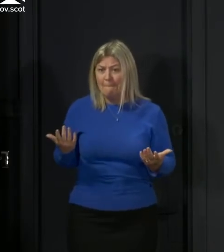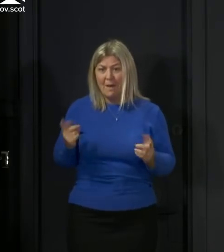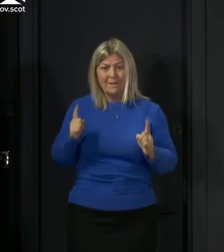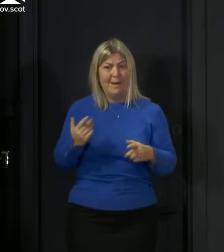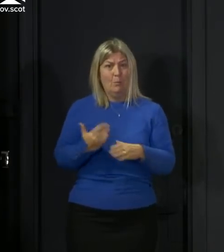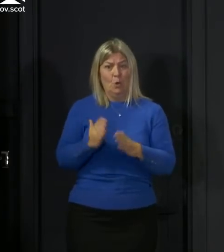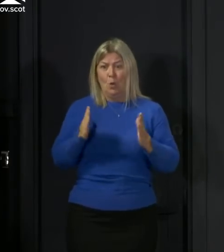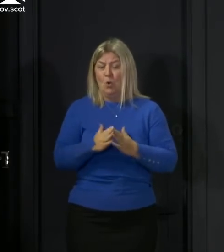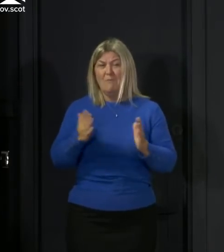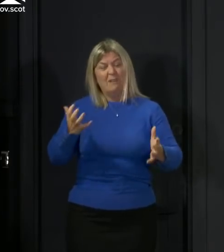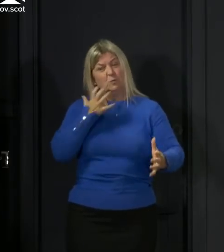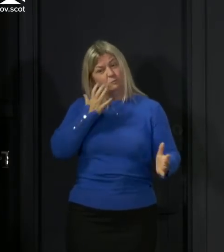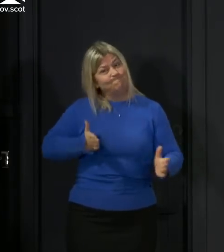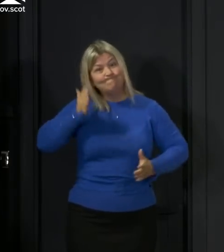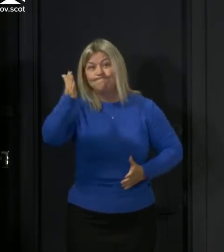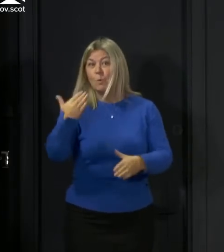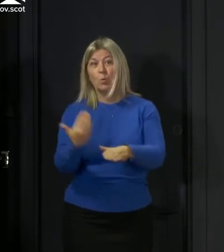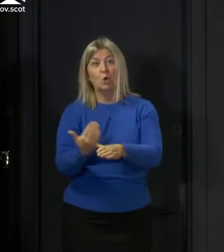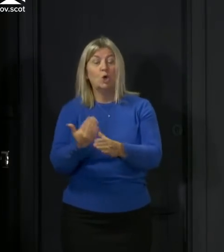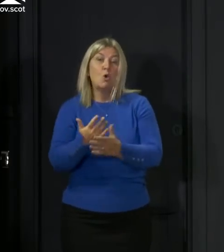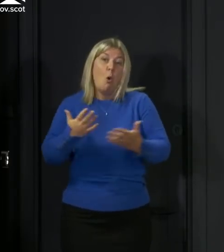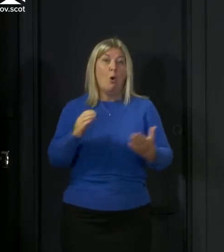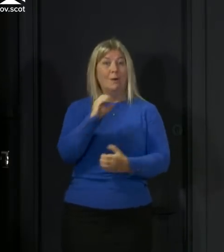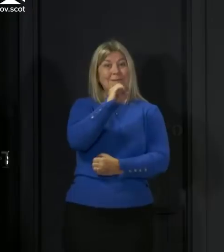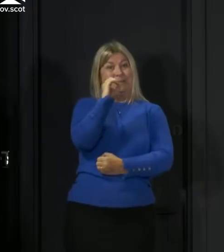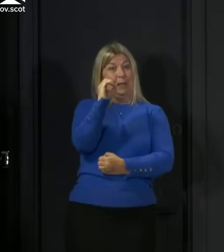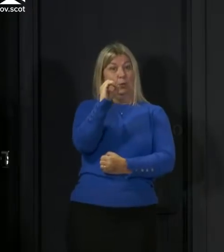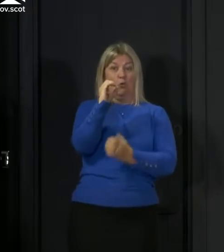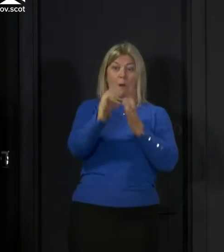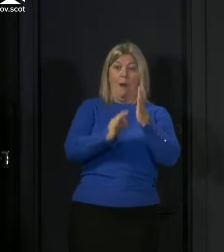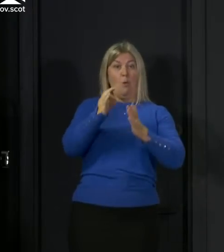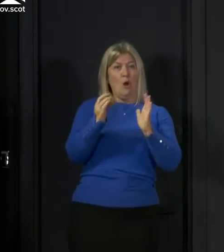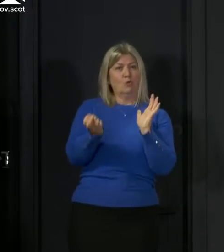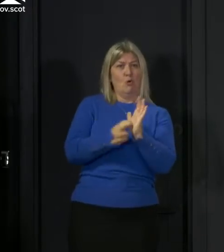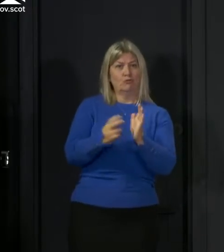may be more likely to be on zero hours contracts, or to have low levels of statutory sick pay.